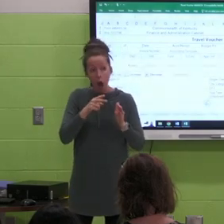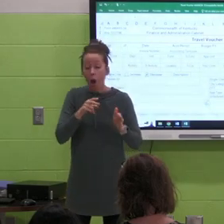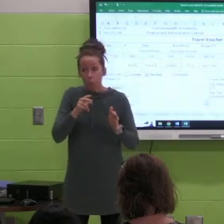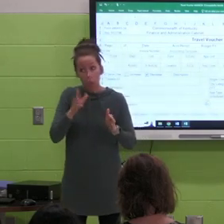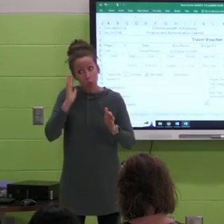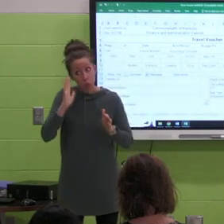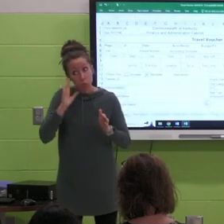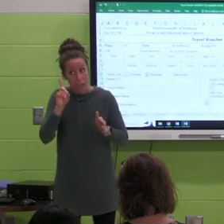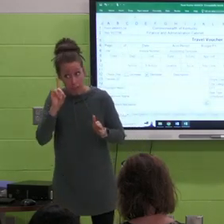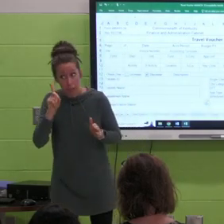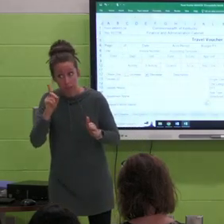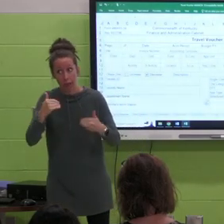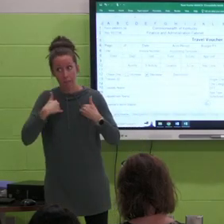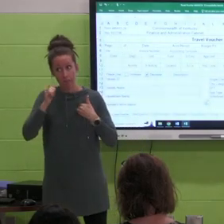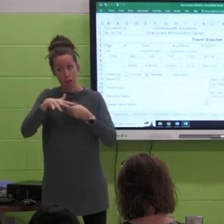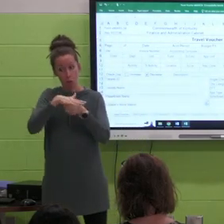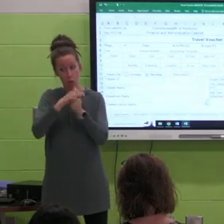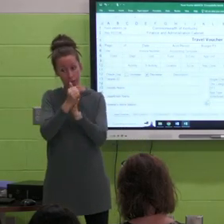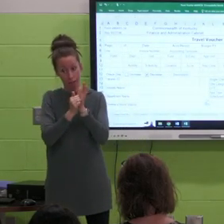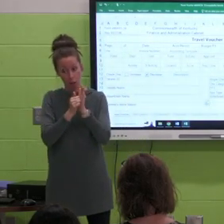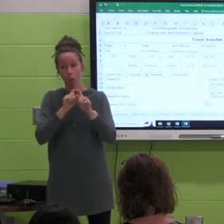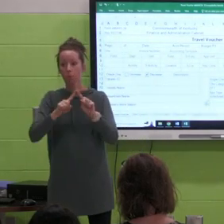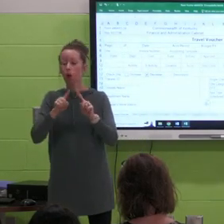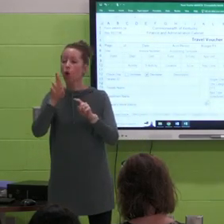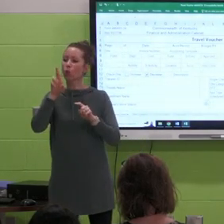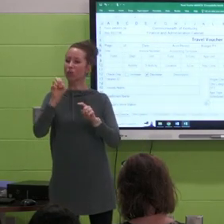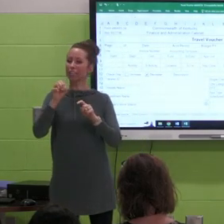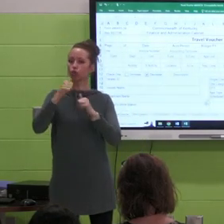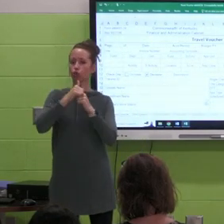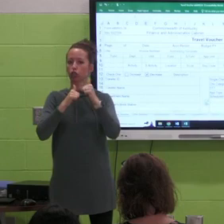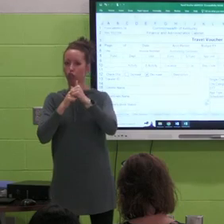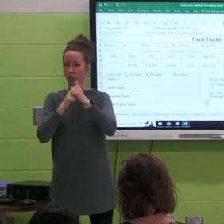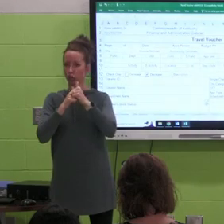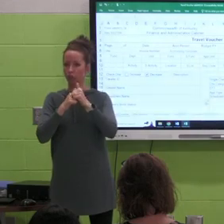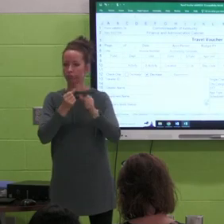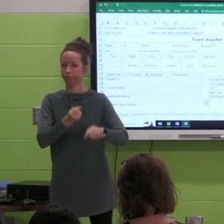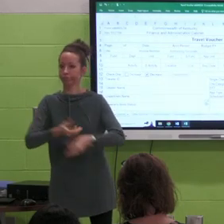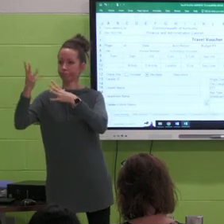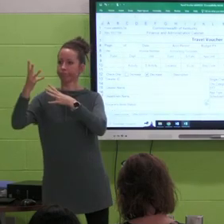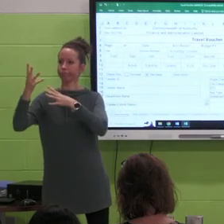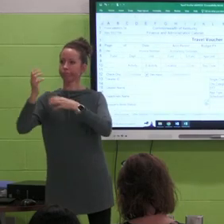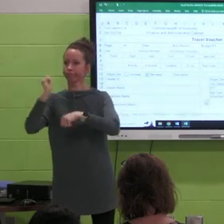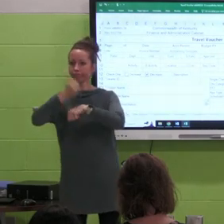um but when it got restructured none of that was then um it wasn't very transparent staff